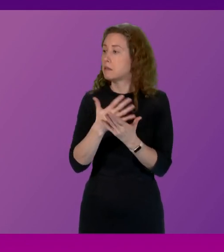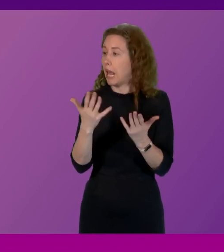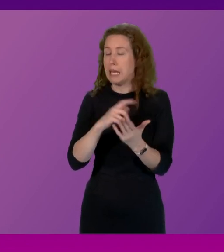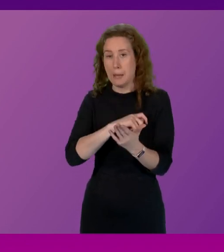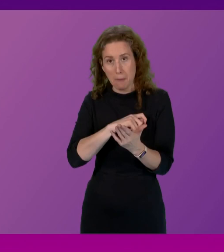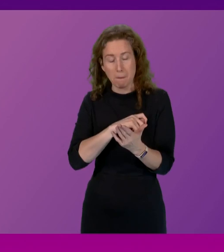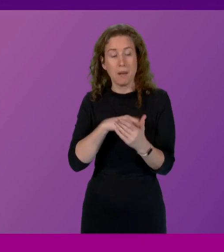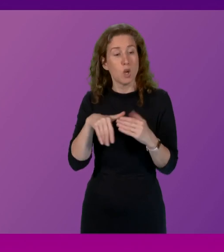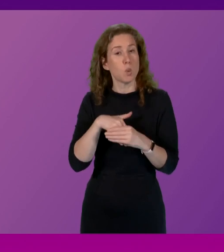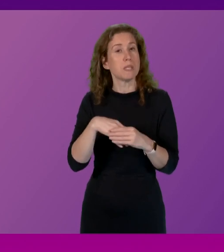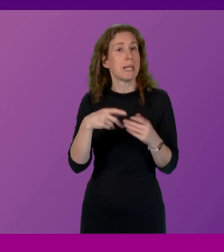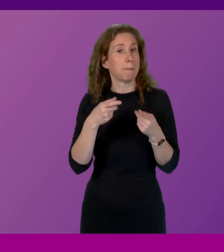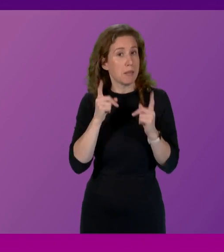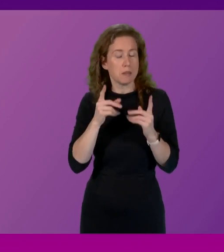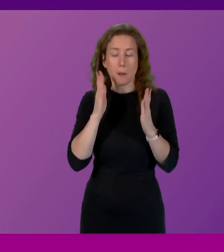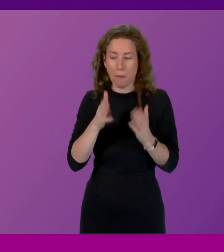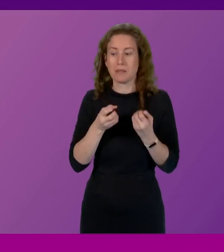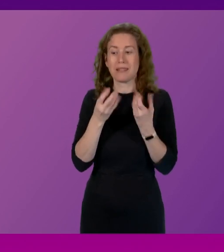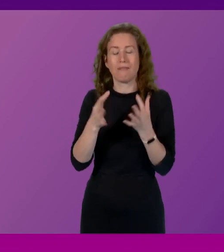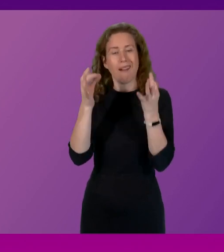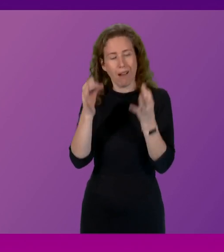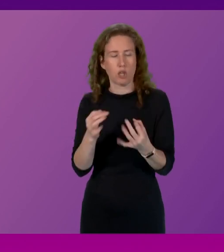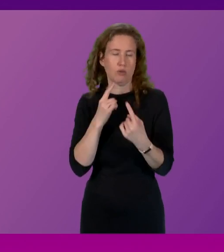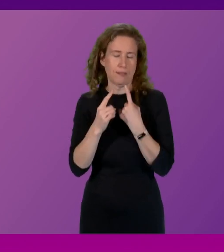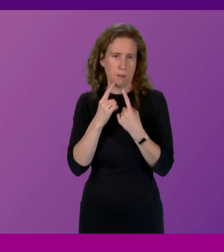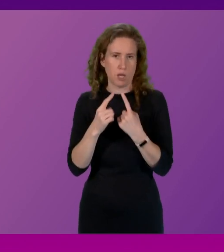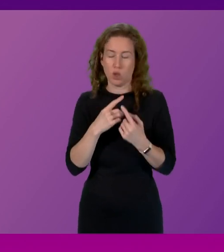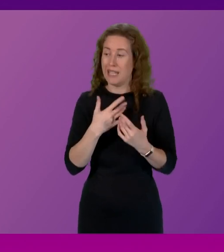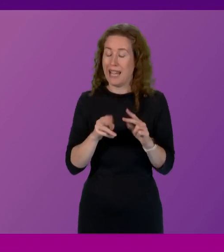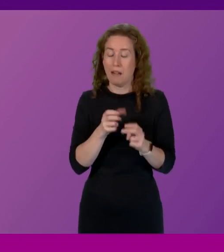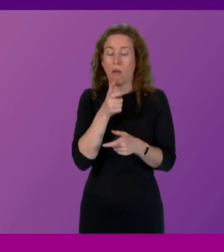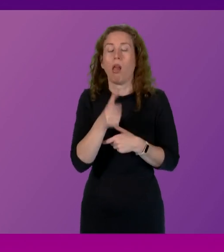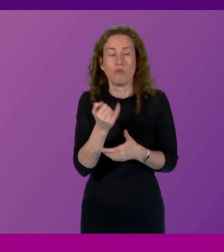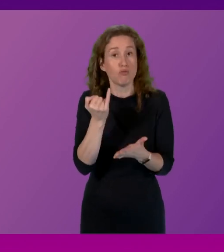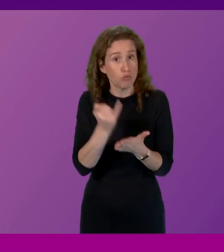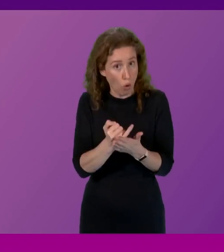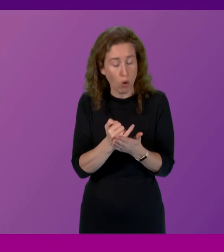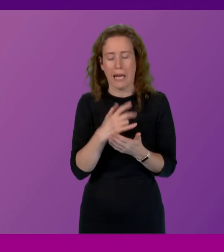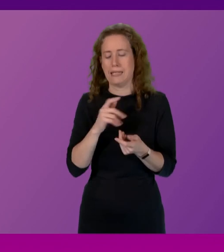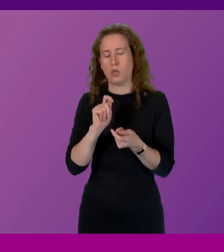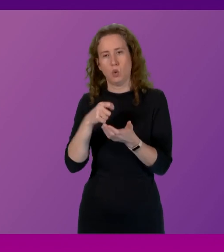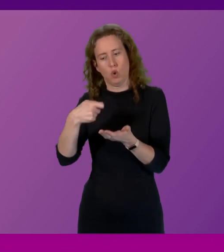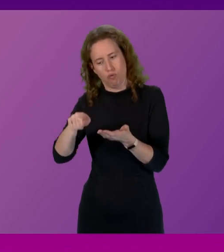give accurate and truthful information to the Parliament, correcting any inadvertent errors at the earliest opportunity.